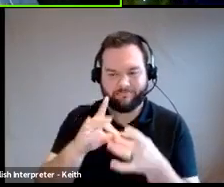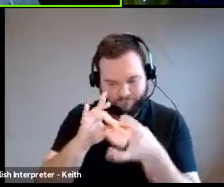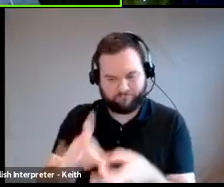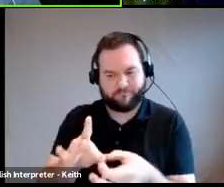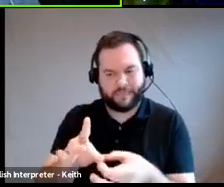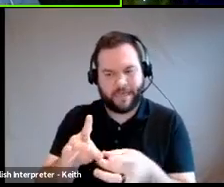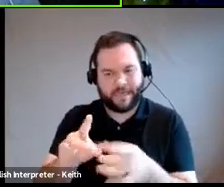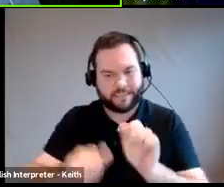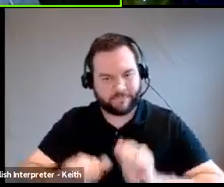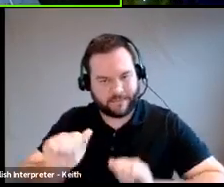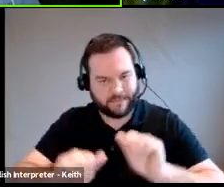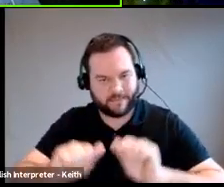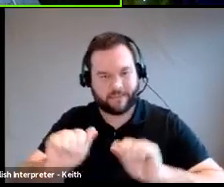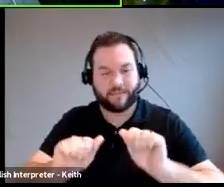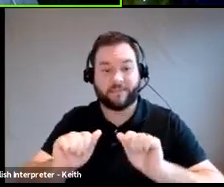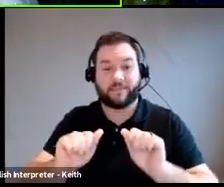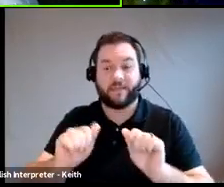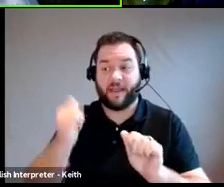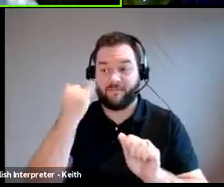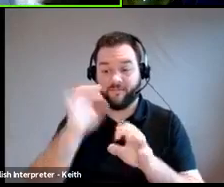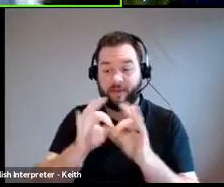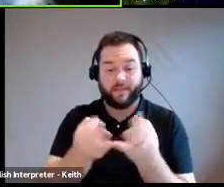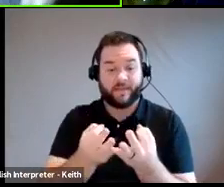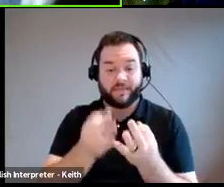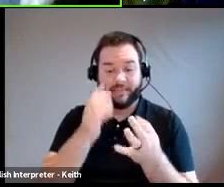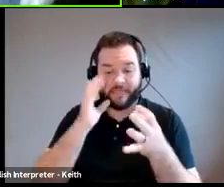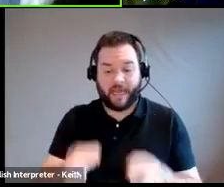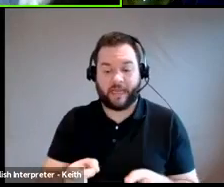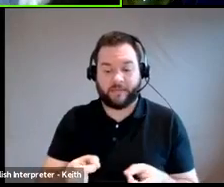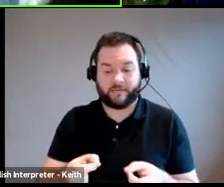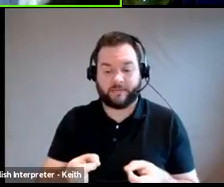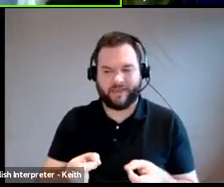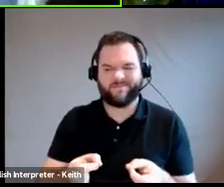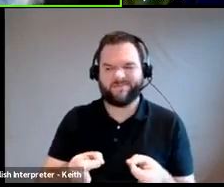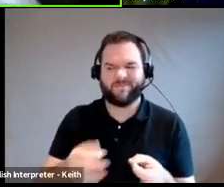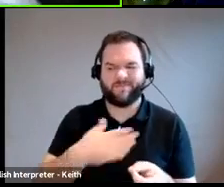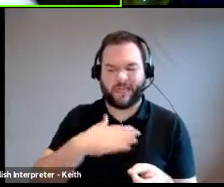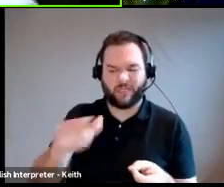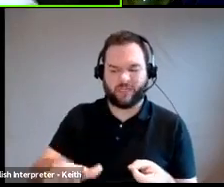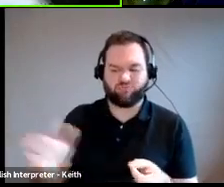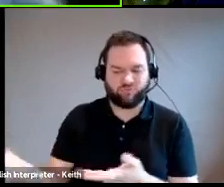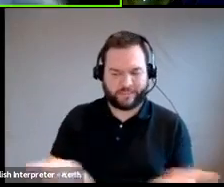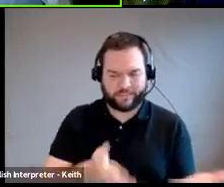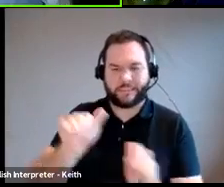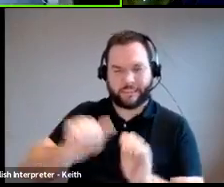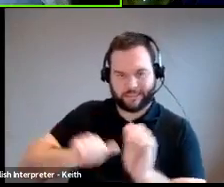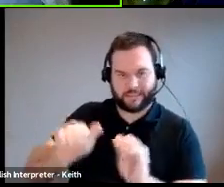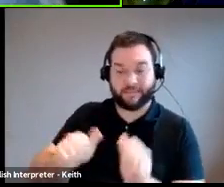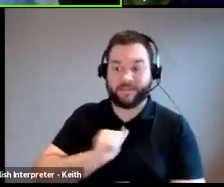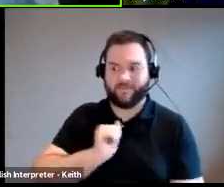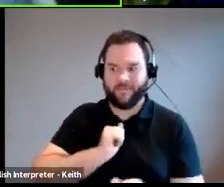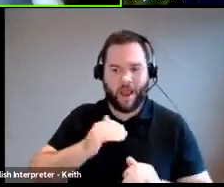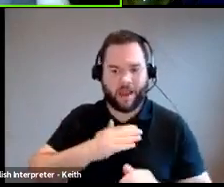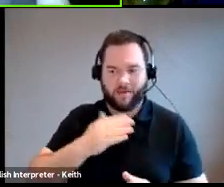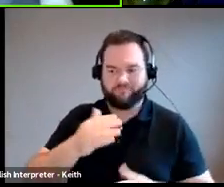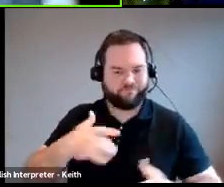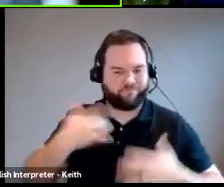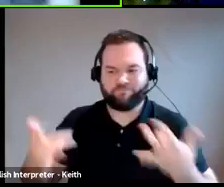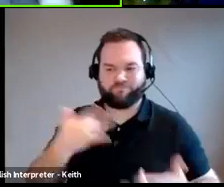think it really comes to the core of assessments. s. And when families s. And when families decide that they want to bring their kids for an assessment right because there's some of us are like gung ho there's some of us are like gung